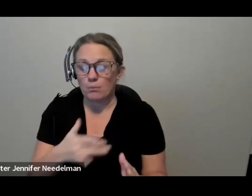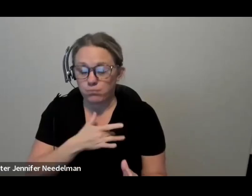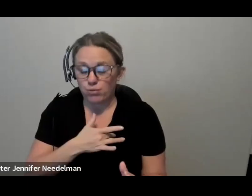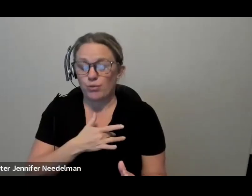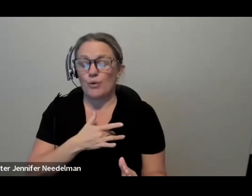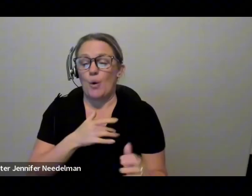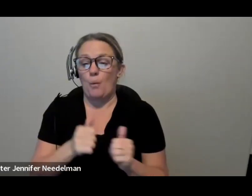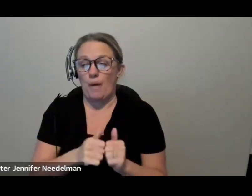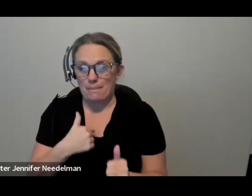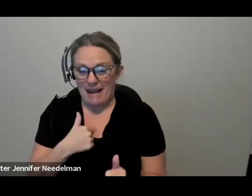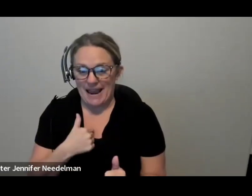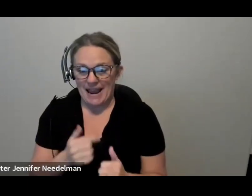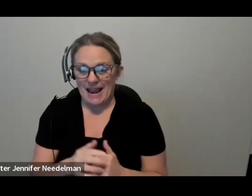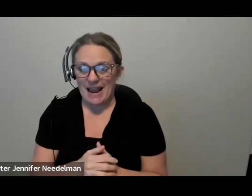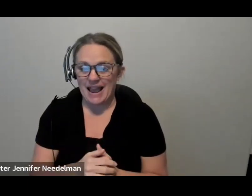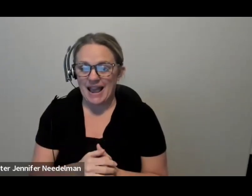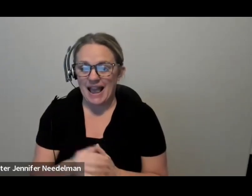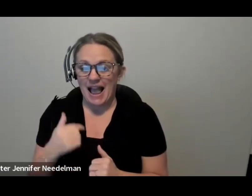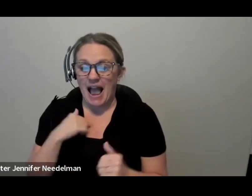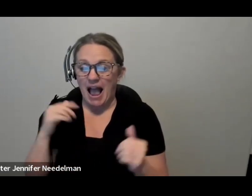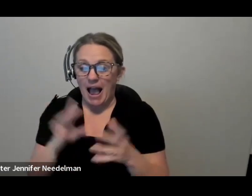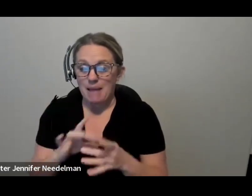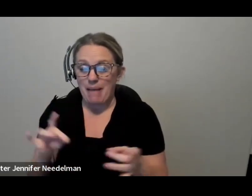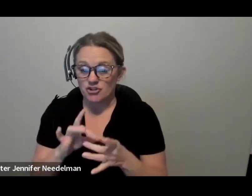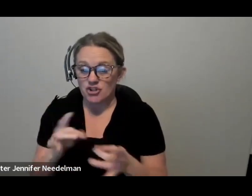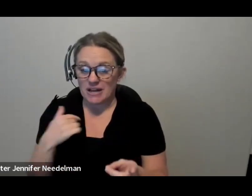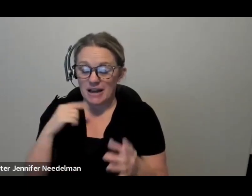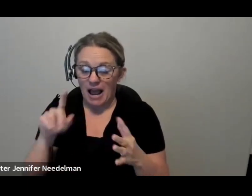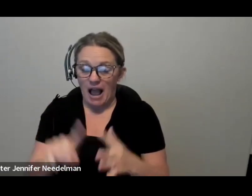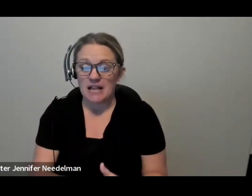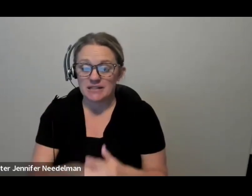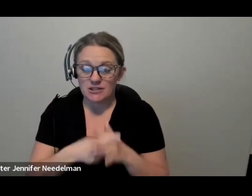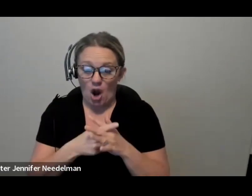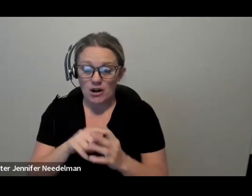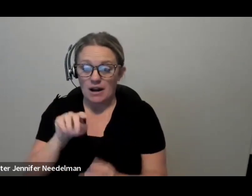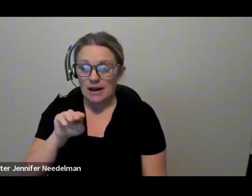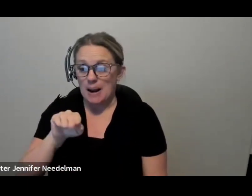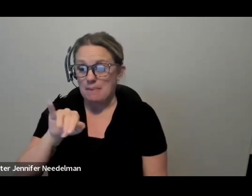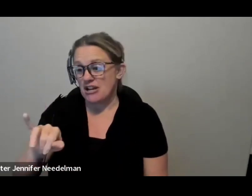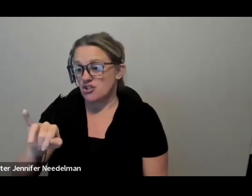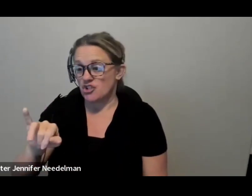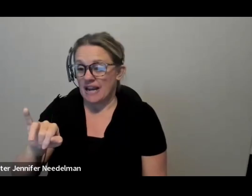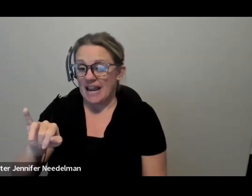As I mentioned, when I started at the Michigan Department of Civil Rights, I was working in the completely different